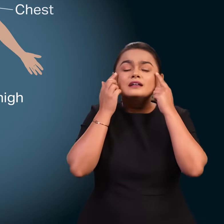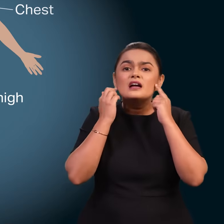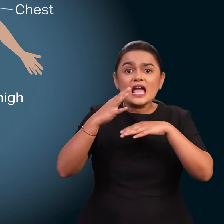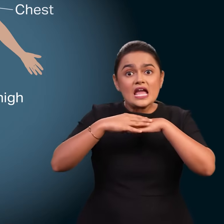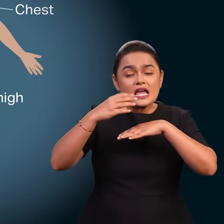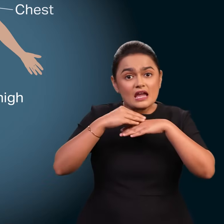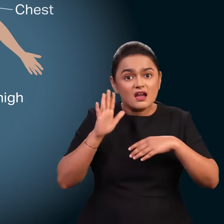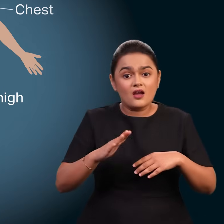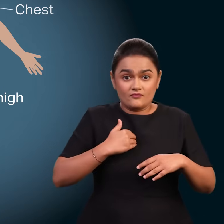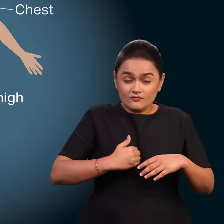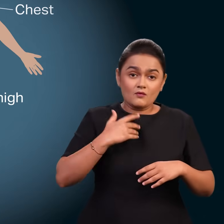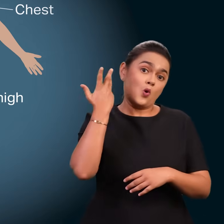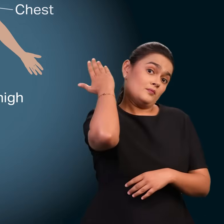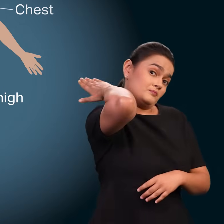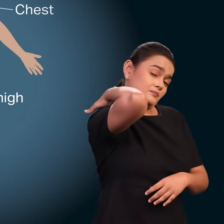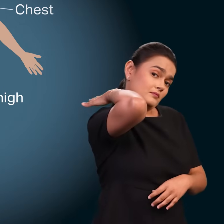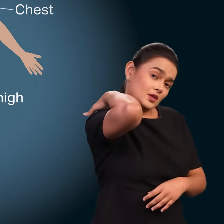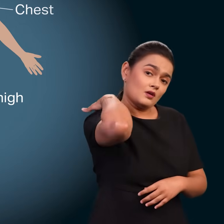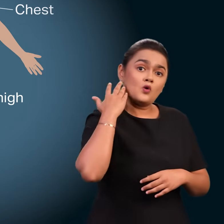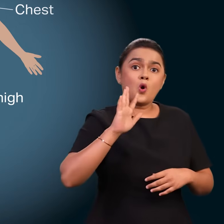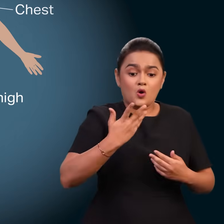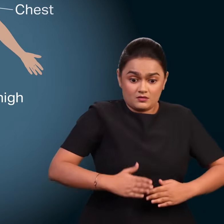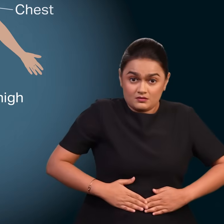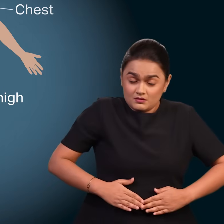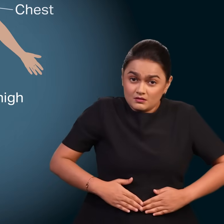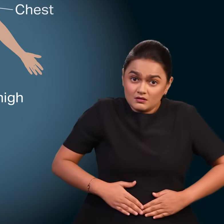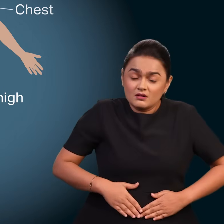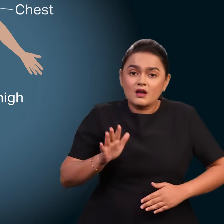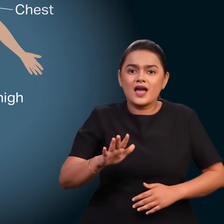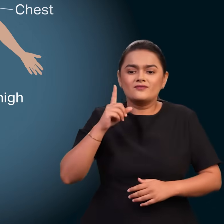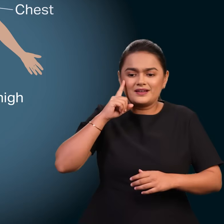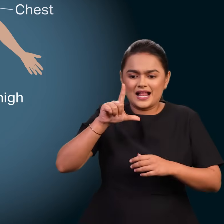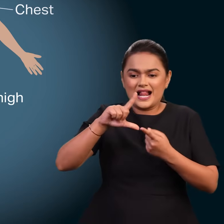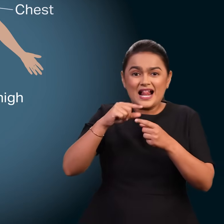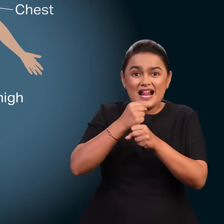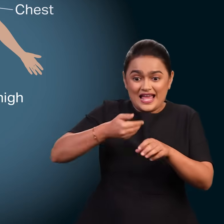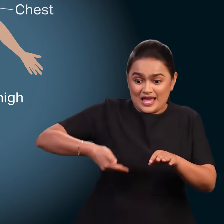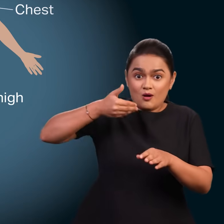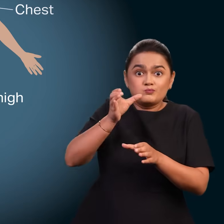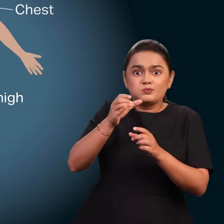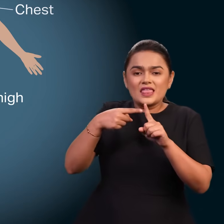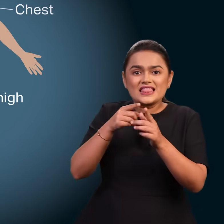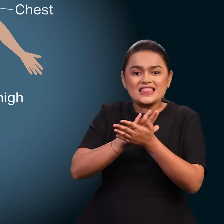cheek area, over the chest, on the back, on the tummy, on the thighs, etc.